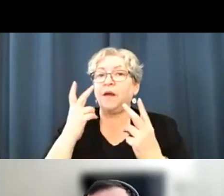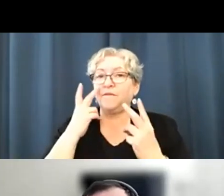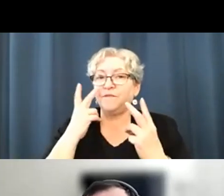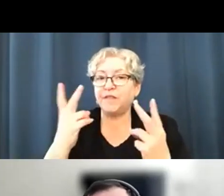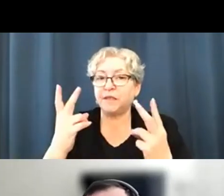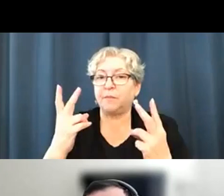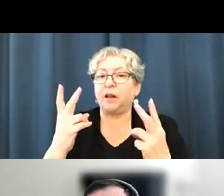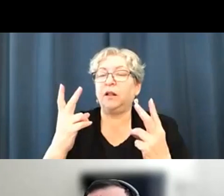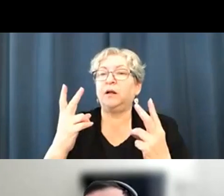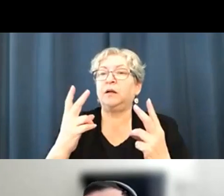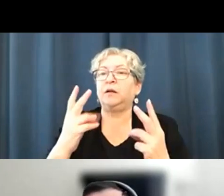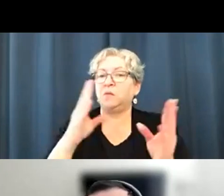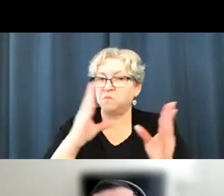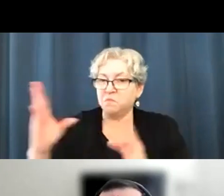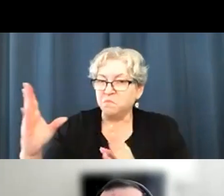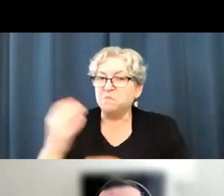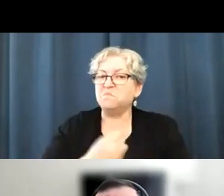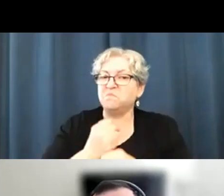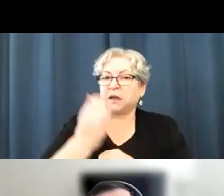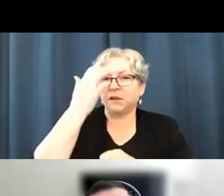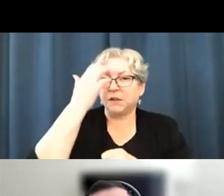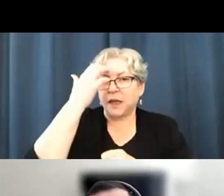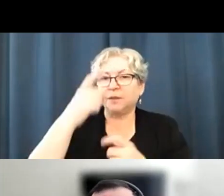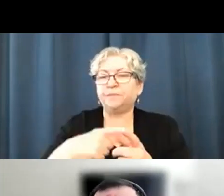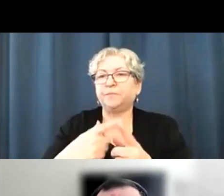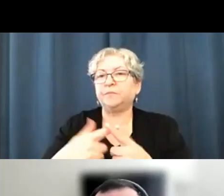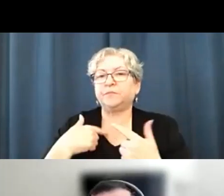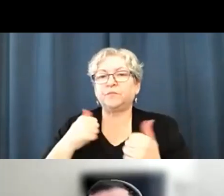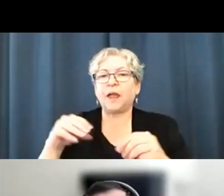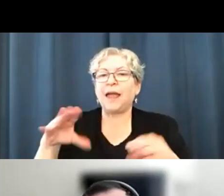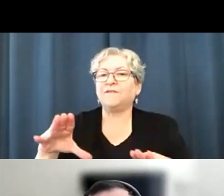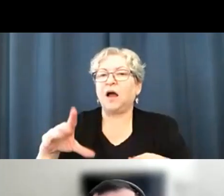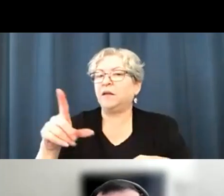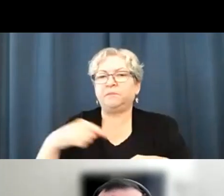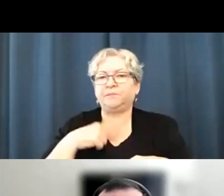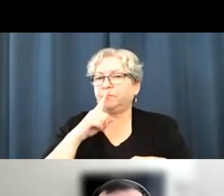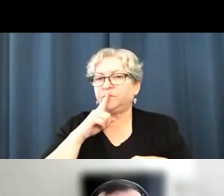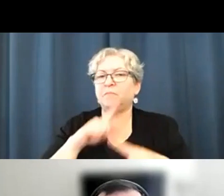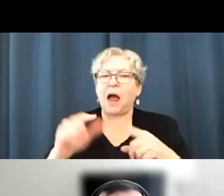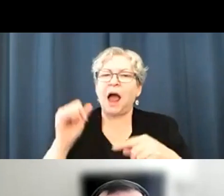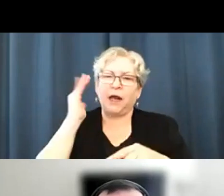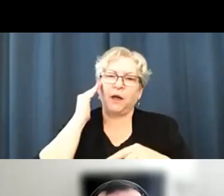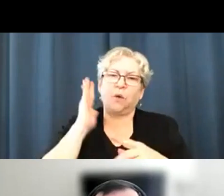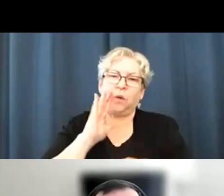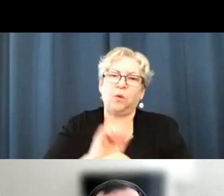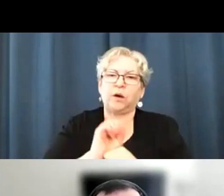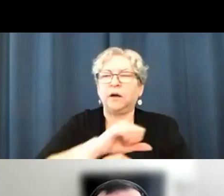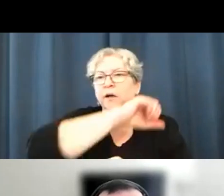the order made sense as we were moving through it and I haven't tried to activate any of it, but I know that it will work. So now, with Tab...